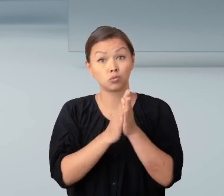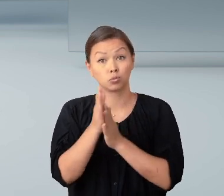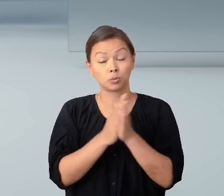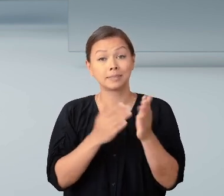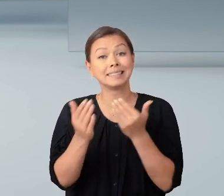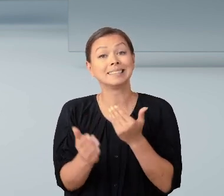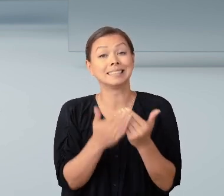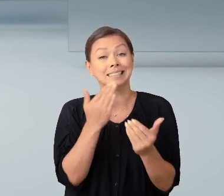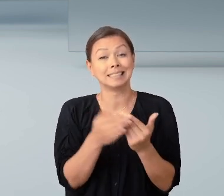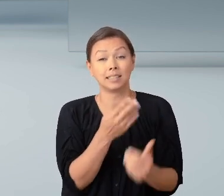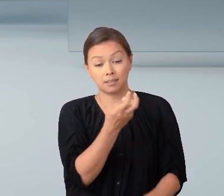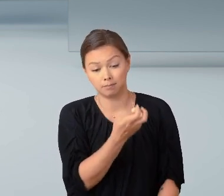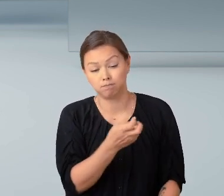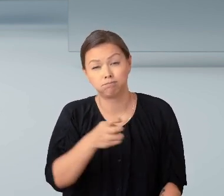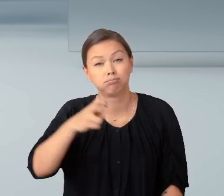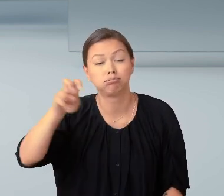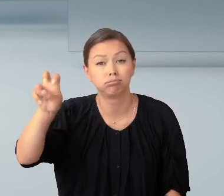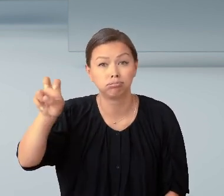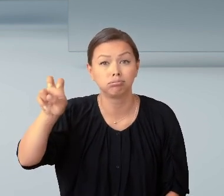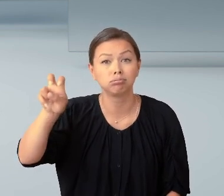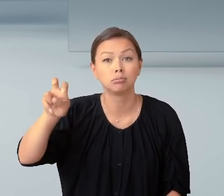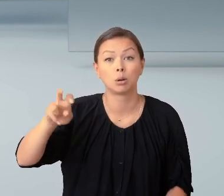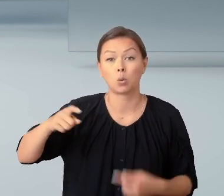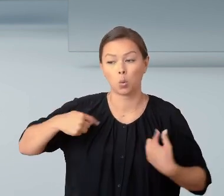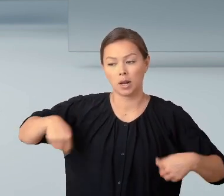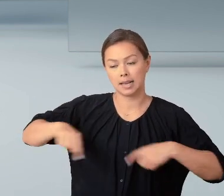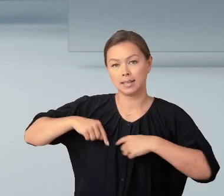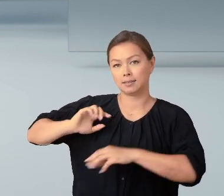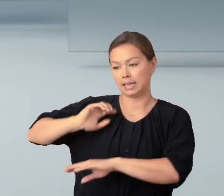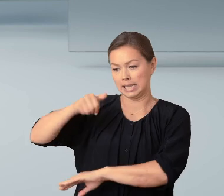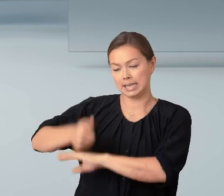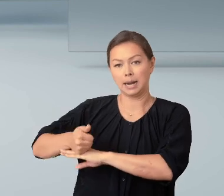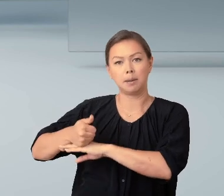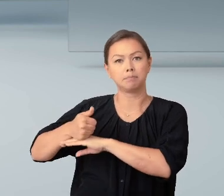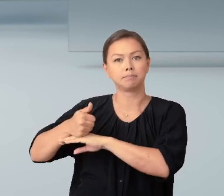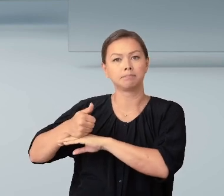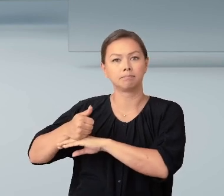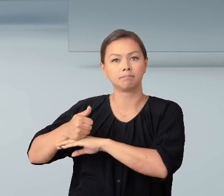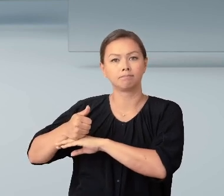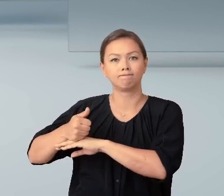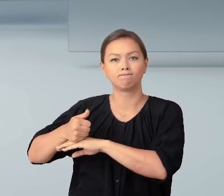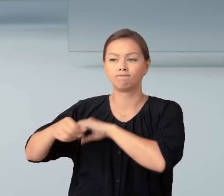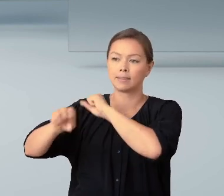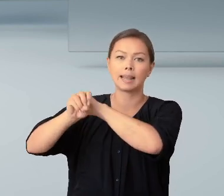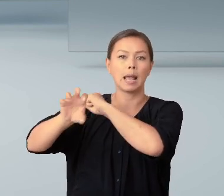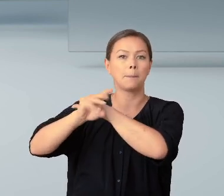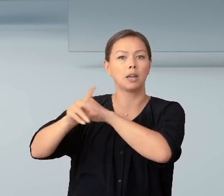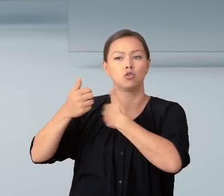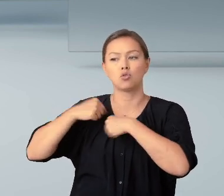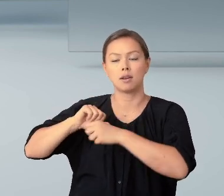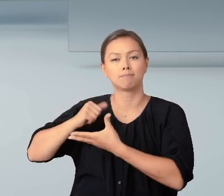an easier transition, we at Microsoft have put together a campaign that'll